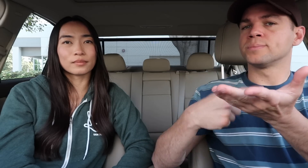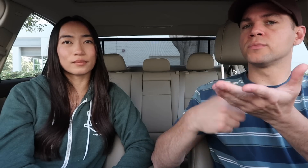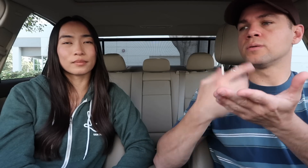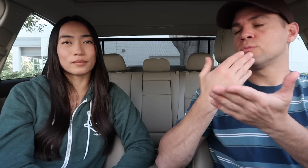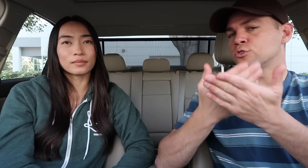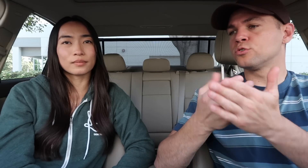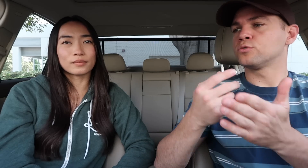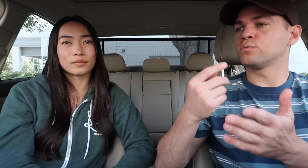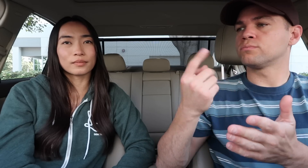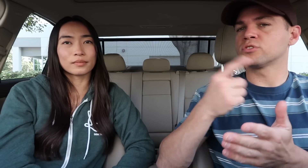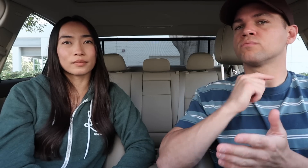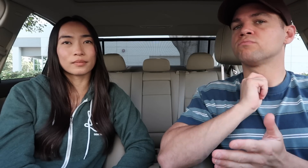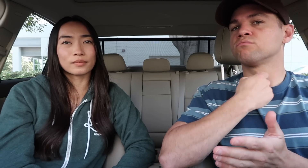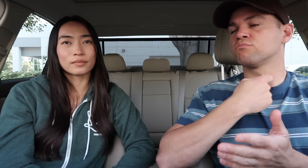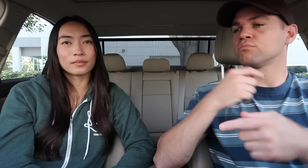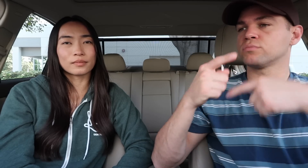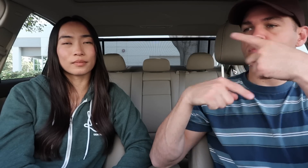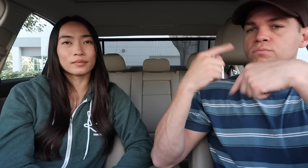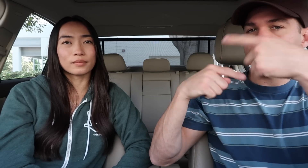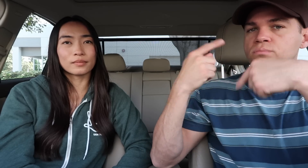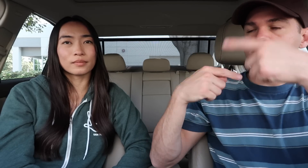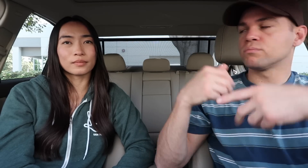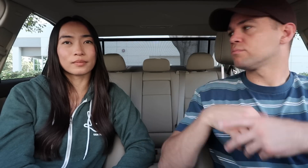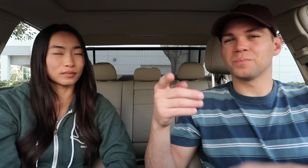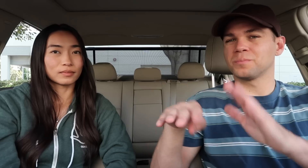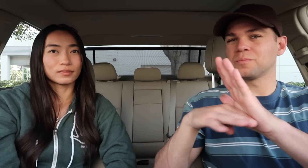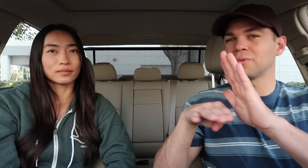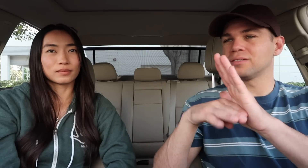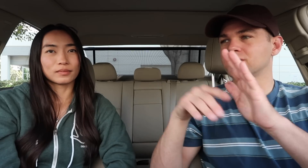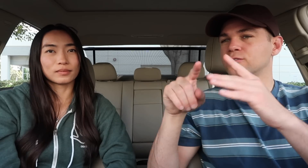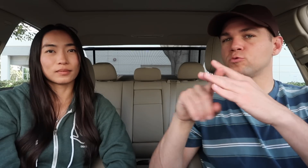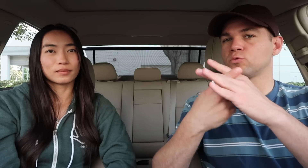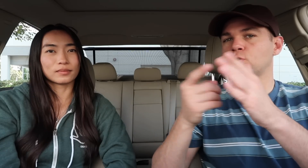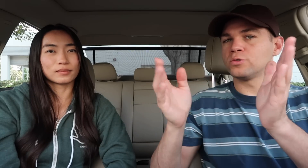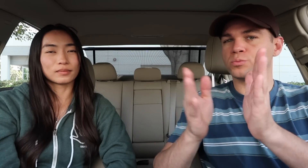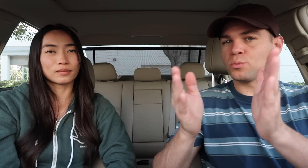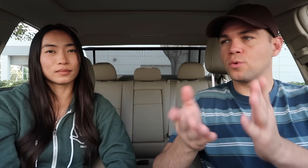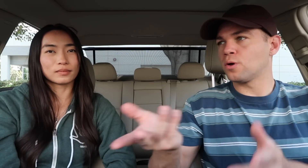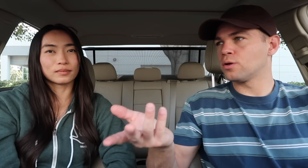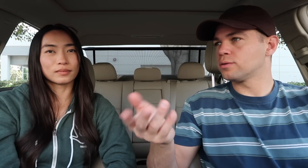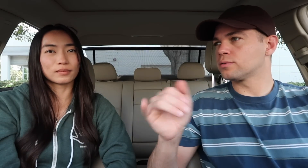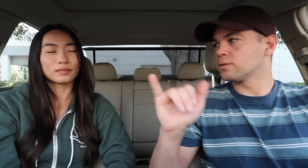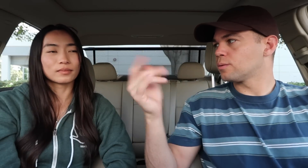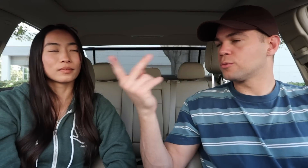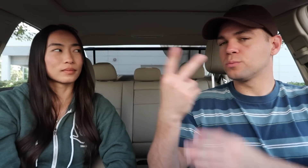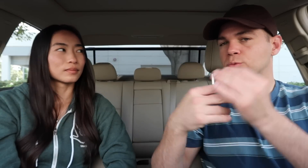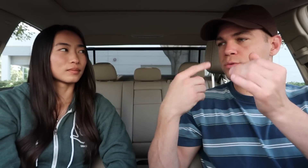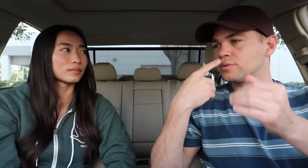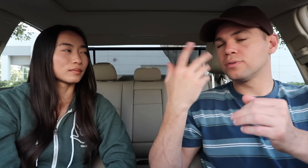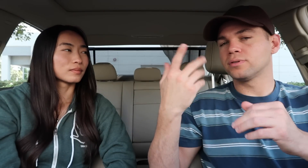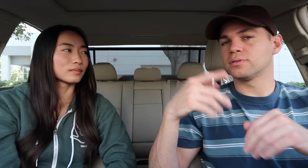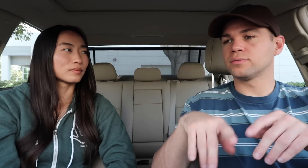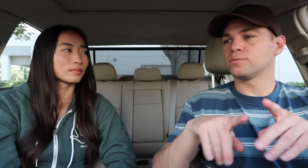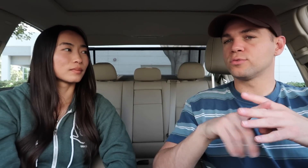but sometimes it's good to just turn off your voice and sign basically start small like we both said